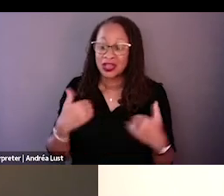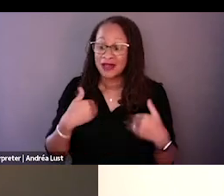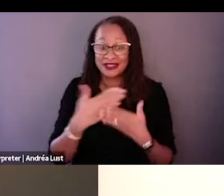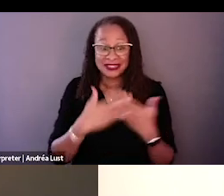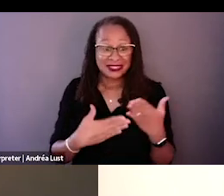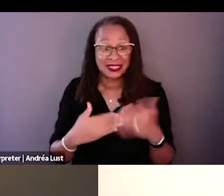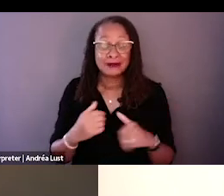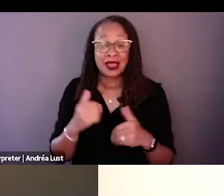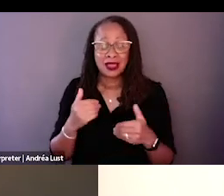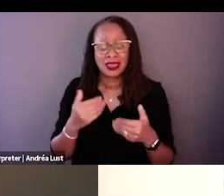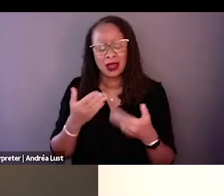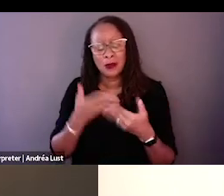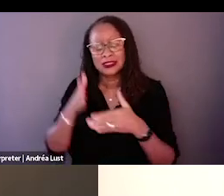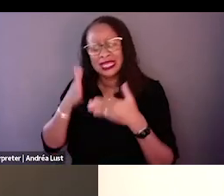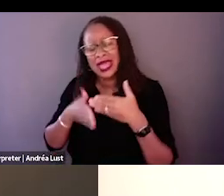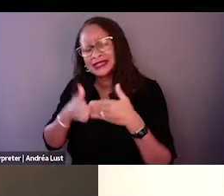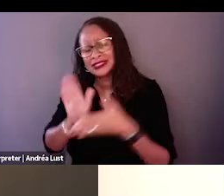appearance a kind of portrait.